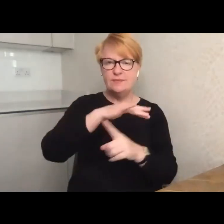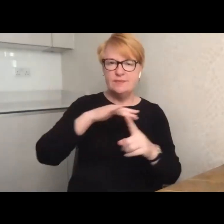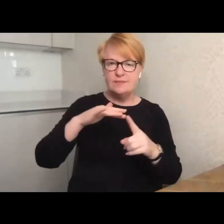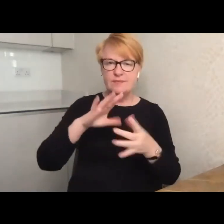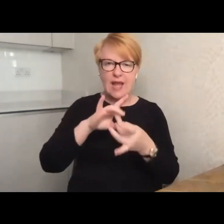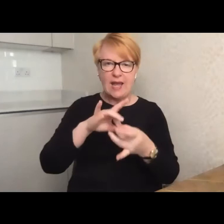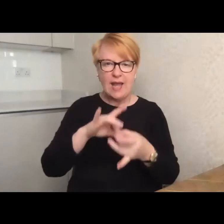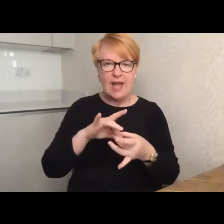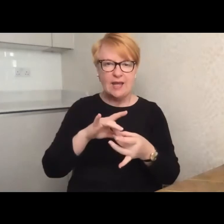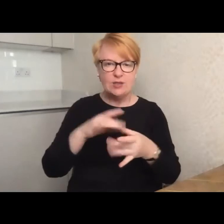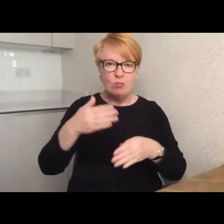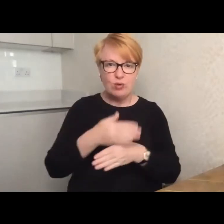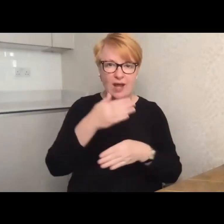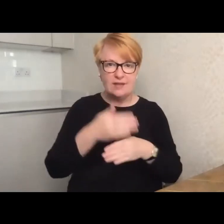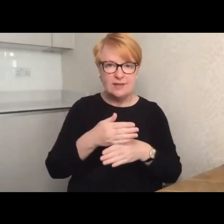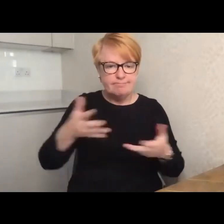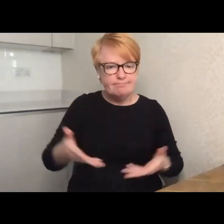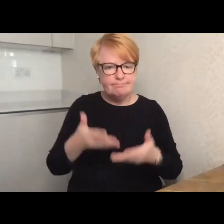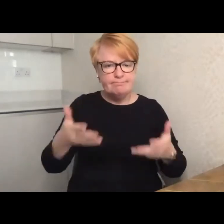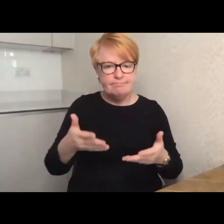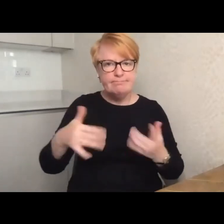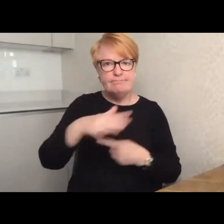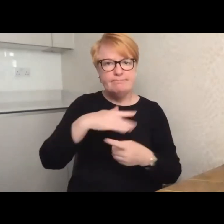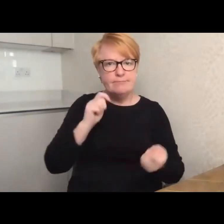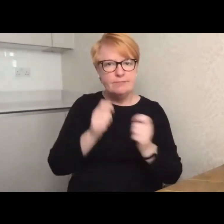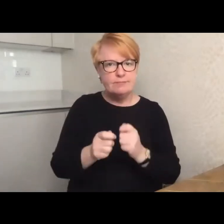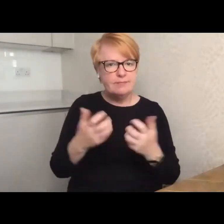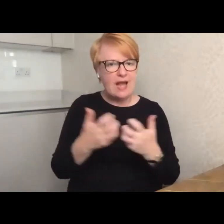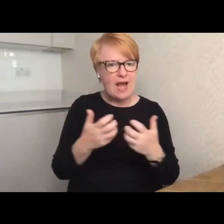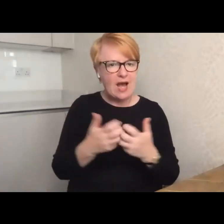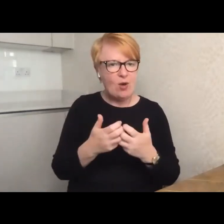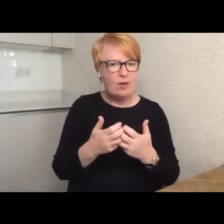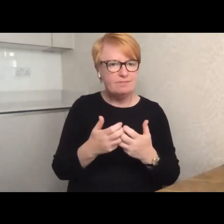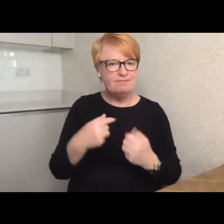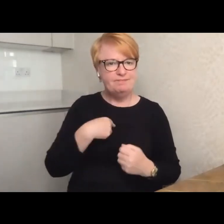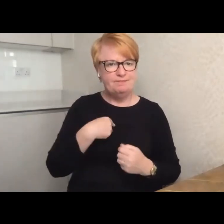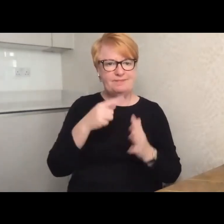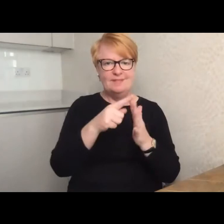I am Elisabeth Del Prete, Senior Curator (Learning & Live Research) at UP Projects.